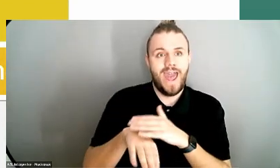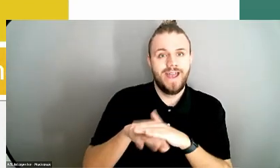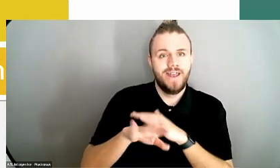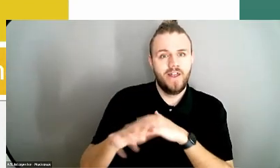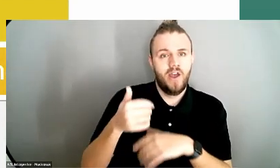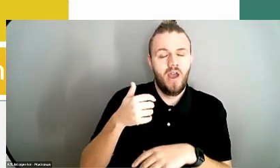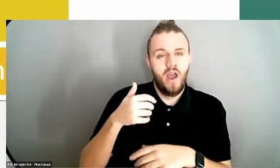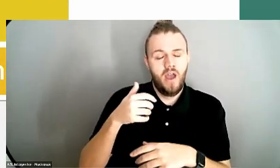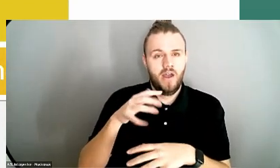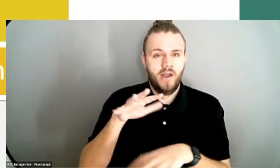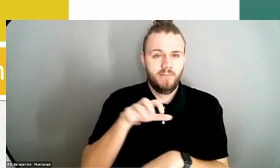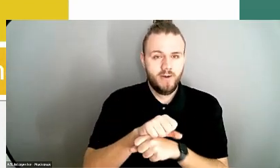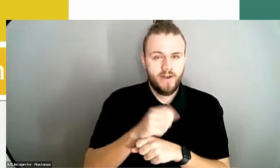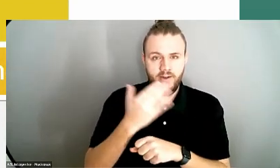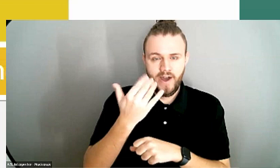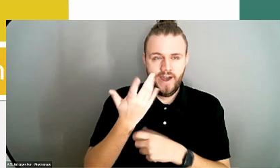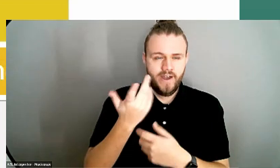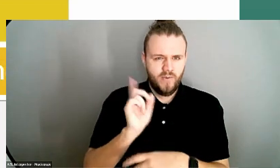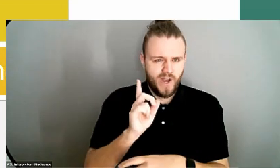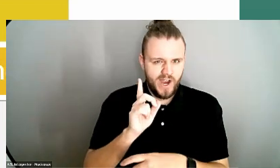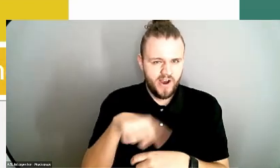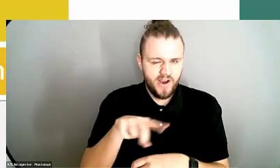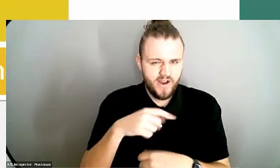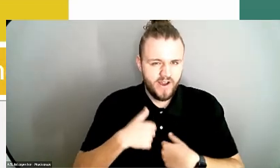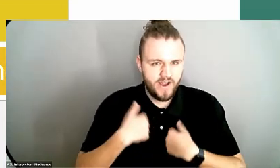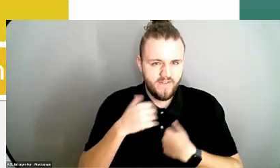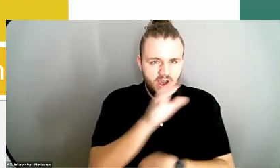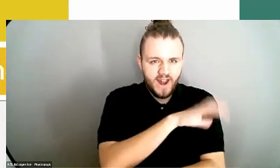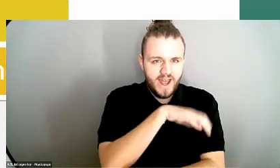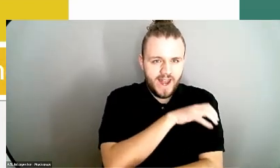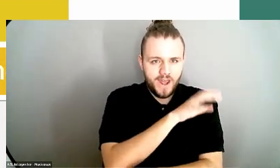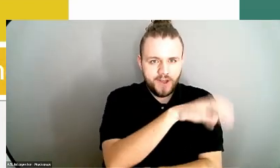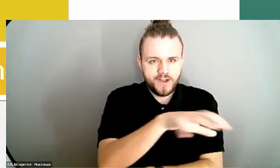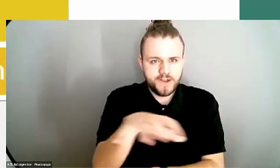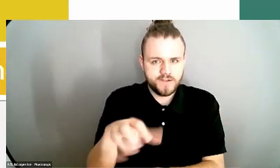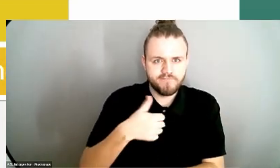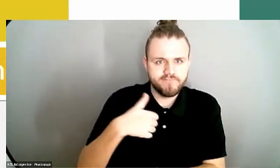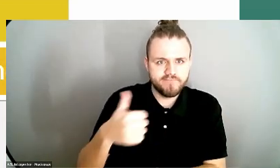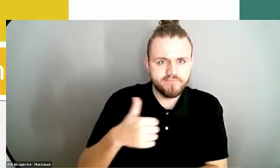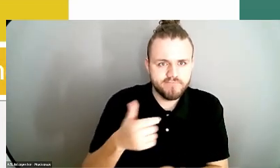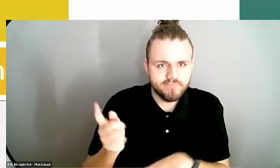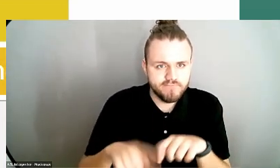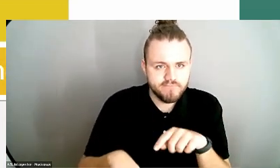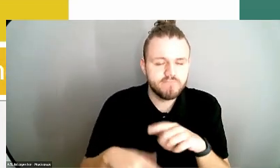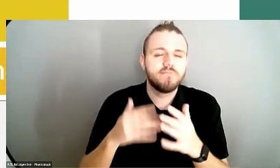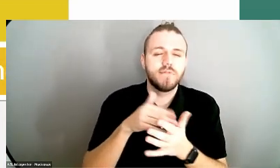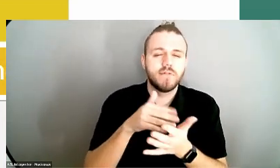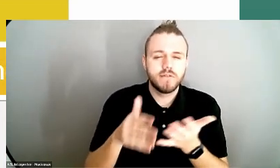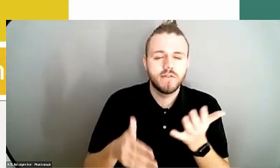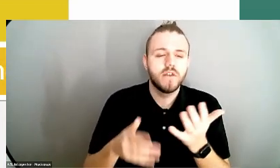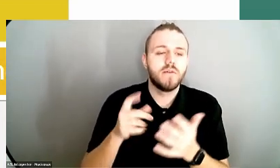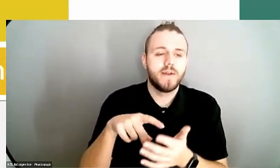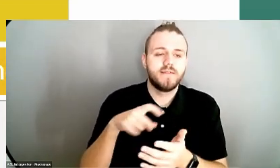because of where clinics are located or hospital location. So all of these need to be addressed.